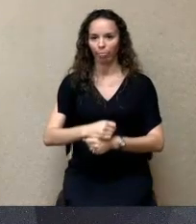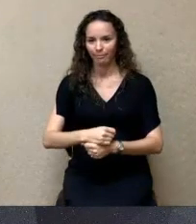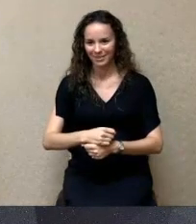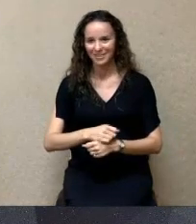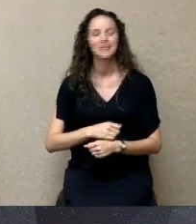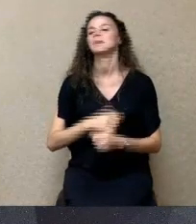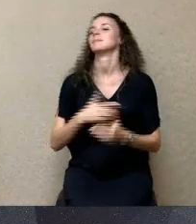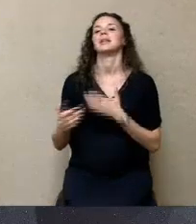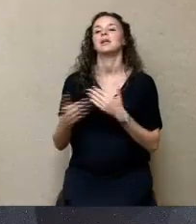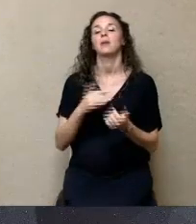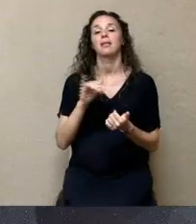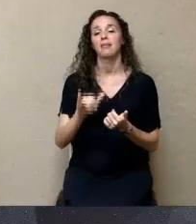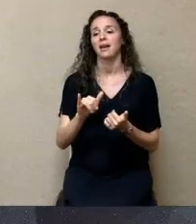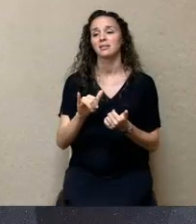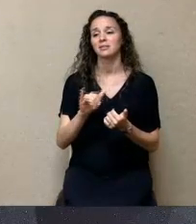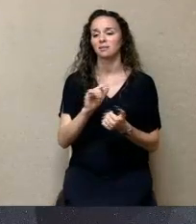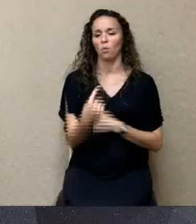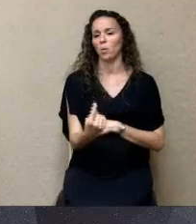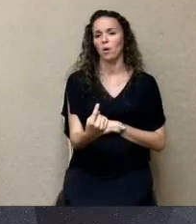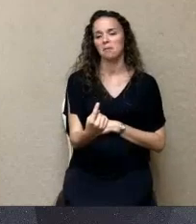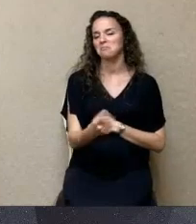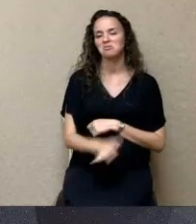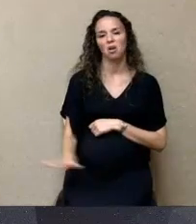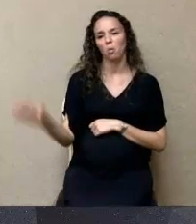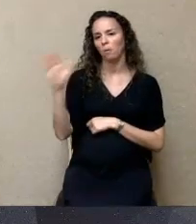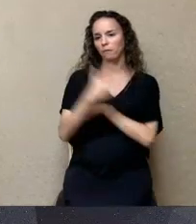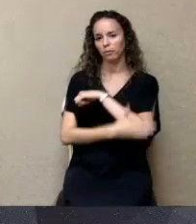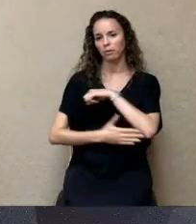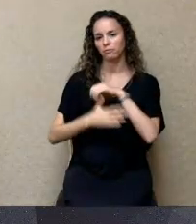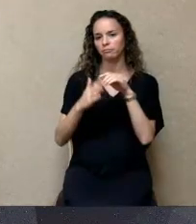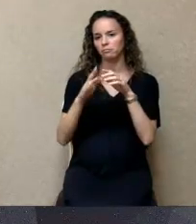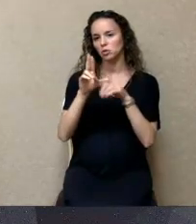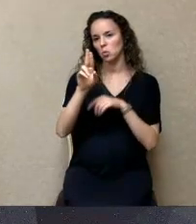But there are UCEDDs across the country and it's a network of universities.